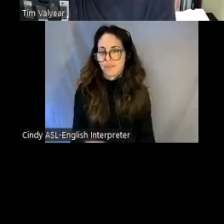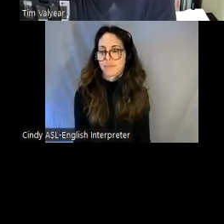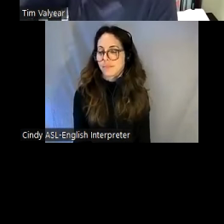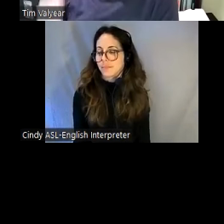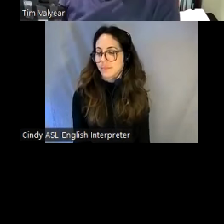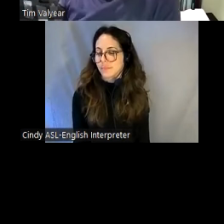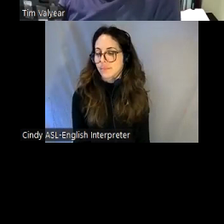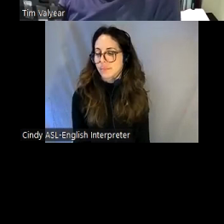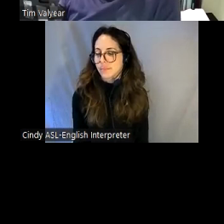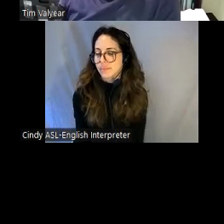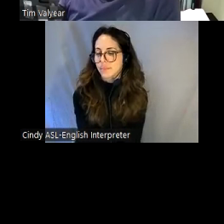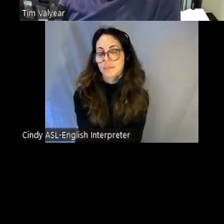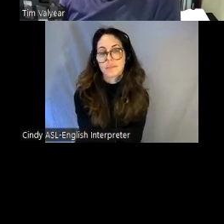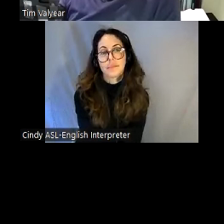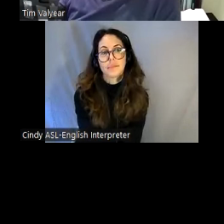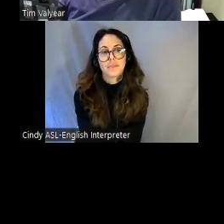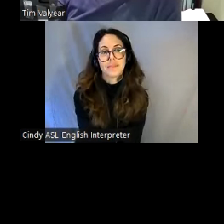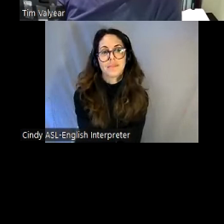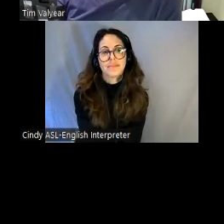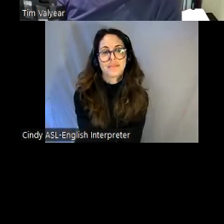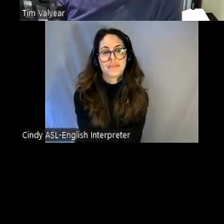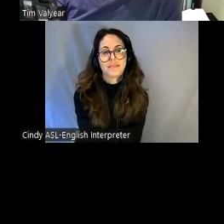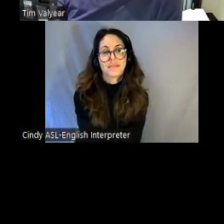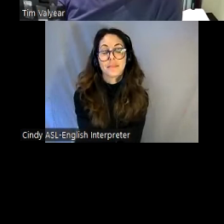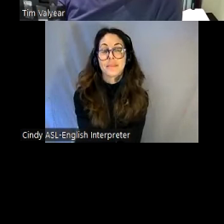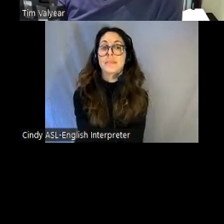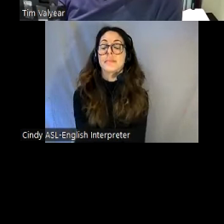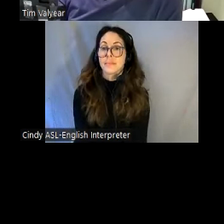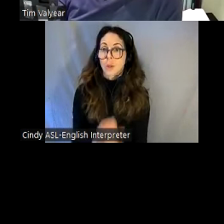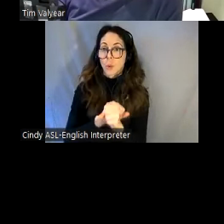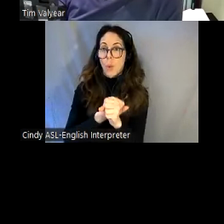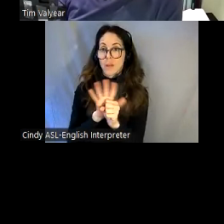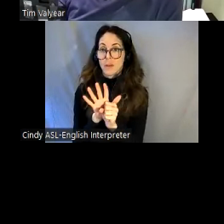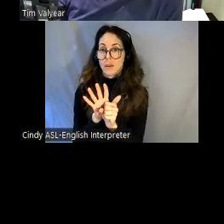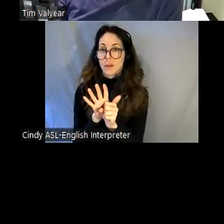multiple care givers and they're not practicing, it takes one person to touch germs and they're spreading to